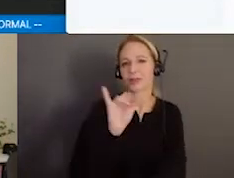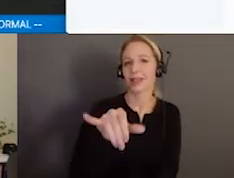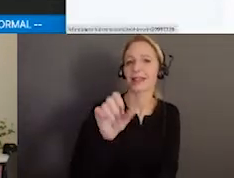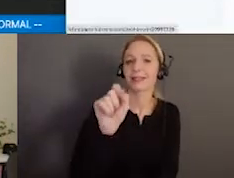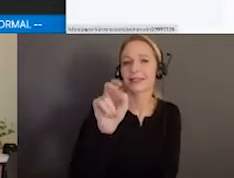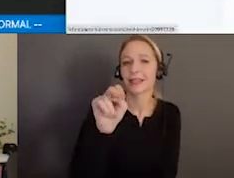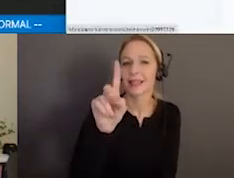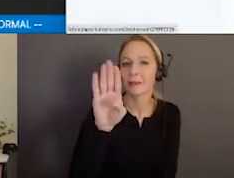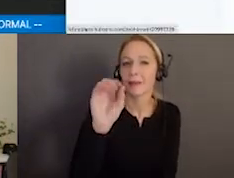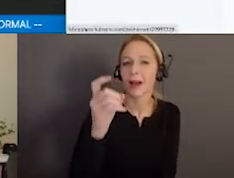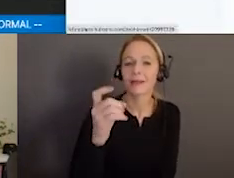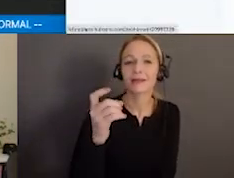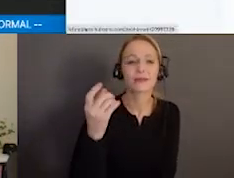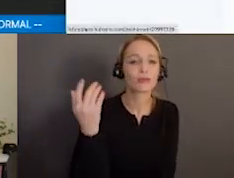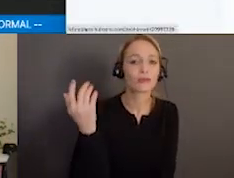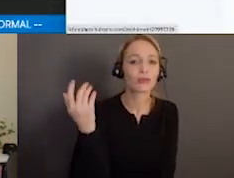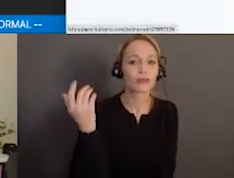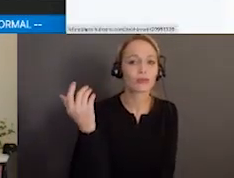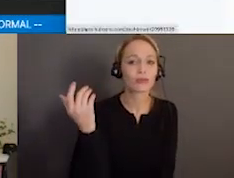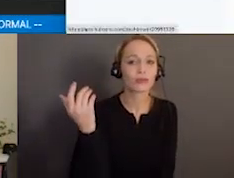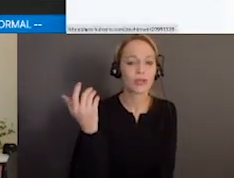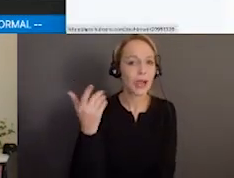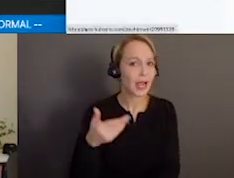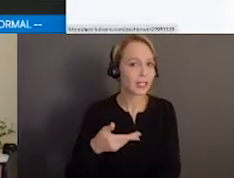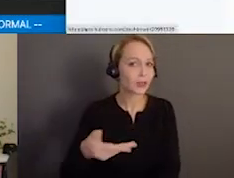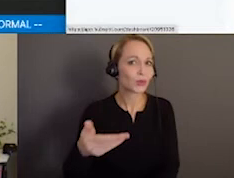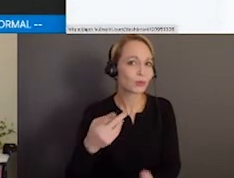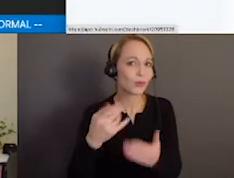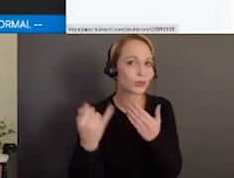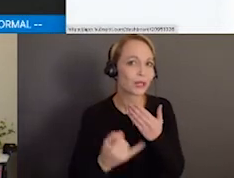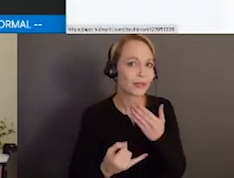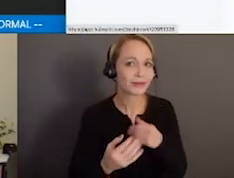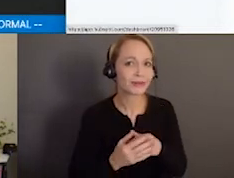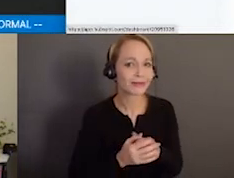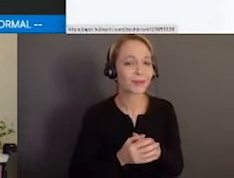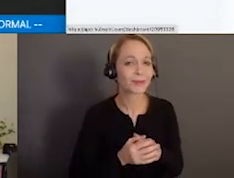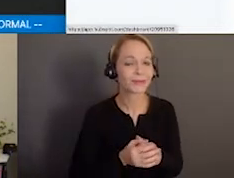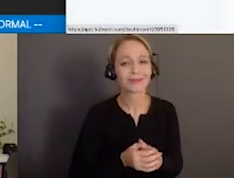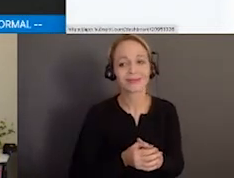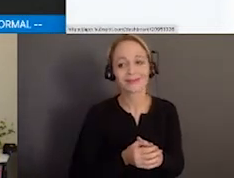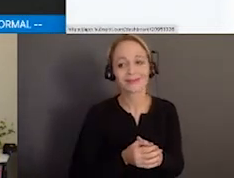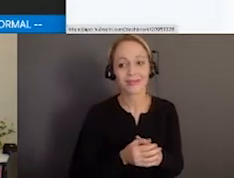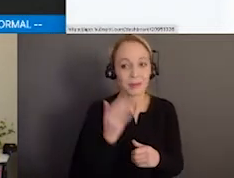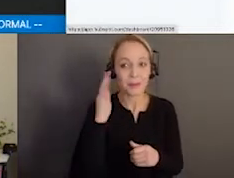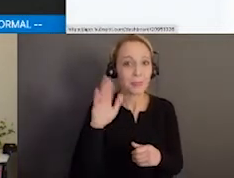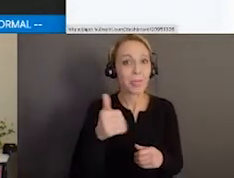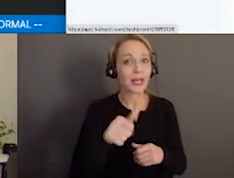SANDBOX TO INTRODUCE PROJECTS. SO WHENEVER YOU ARE STARTING A NEW PROJECT, YOU ALWAYS